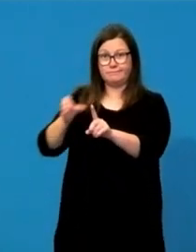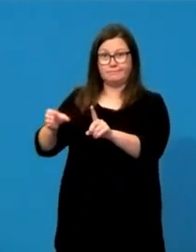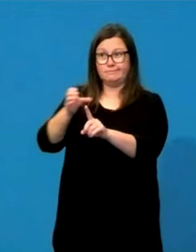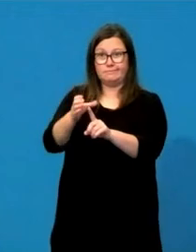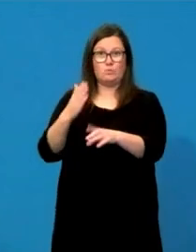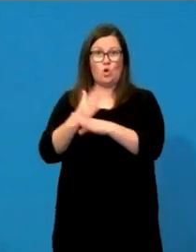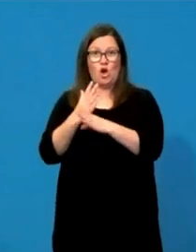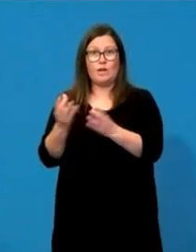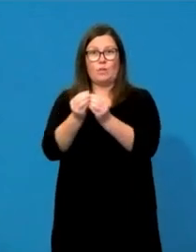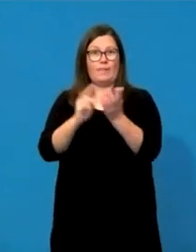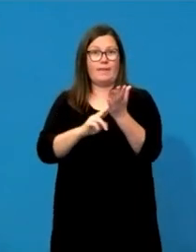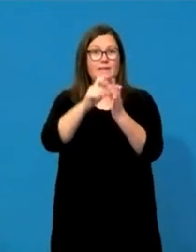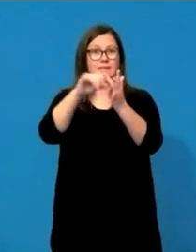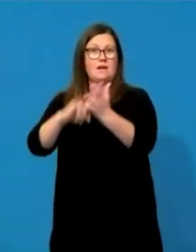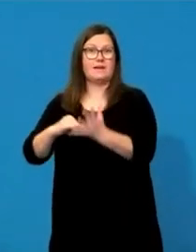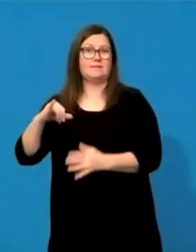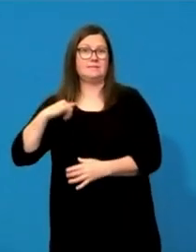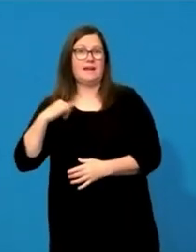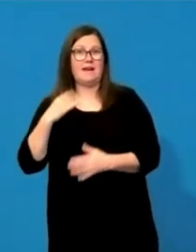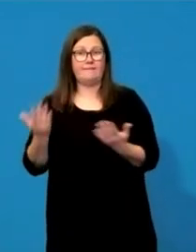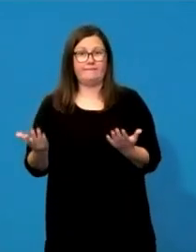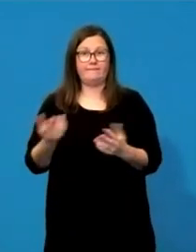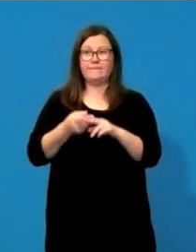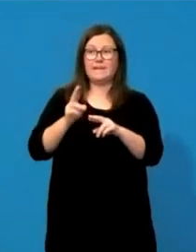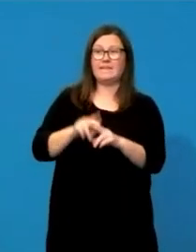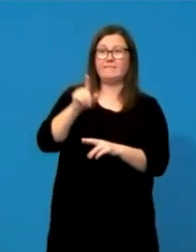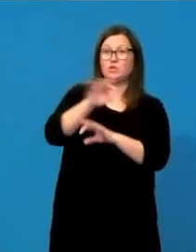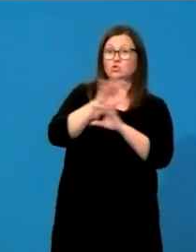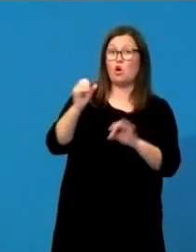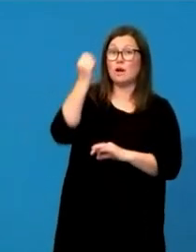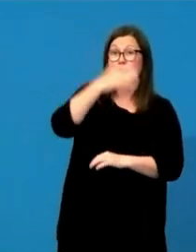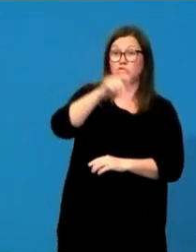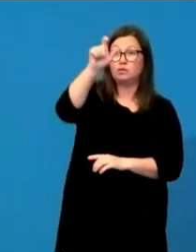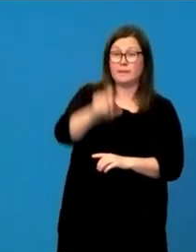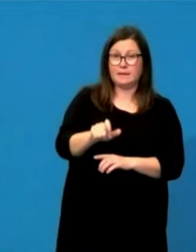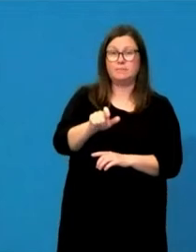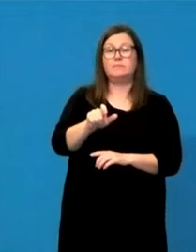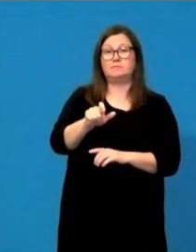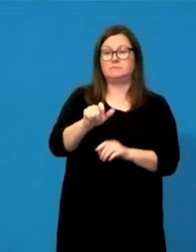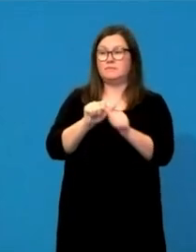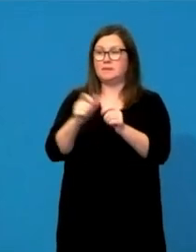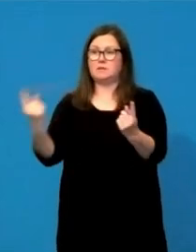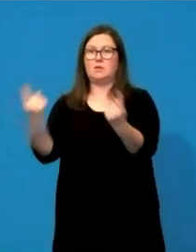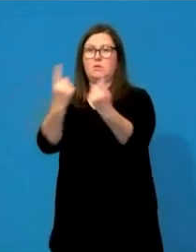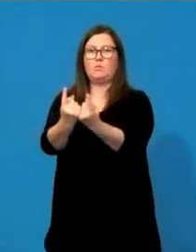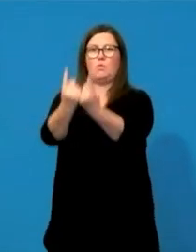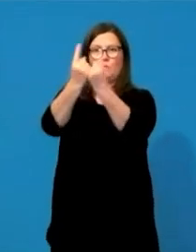You know, it's like - it's more better to connect and understand the - what NDIA is